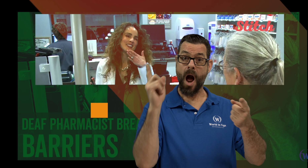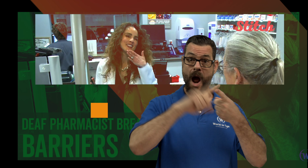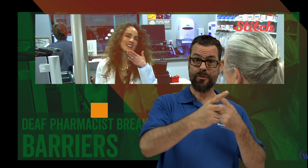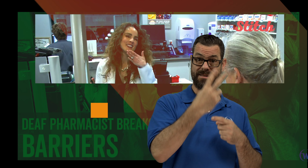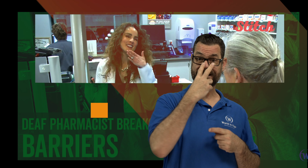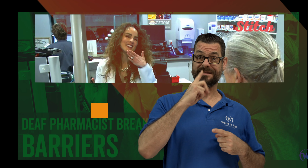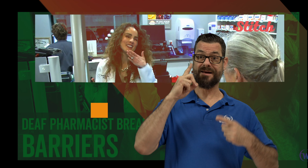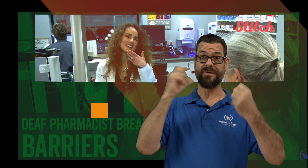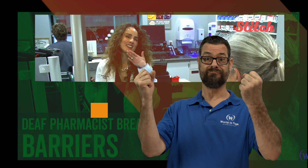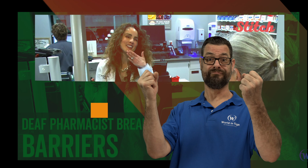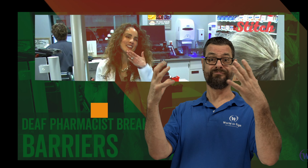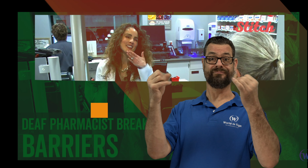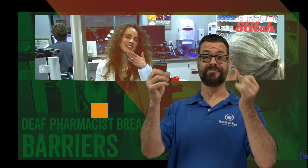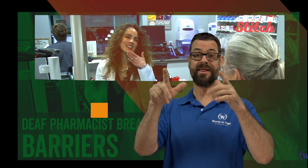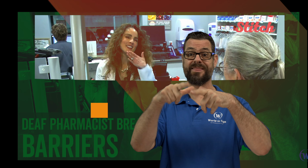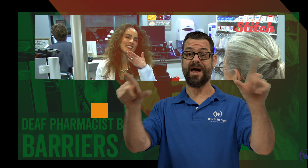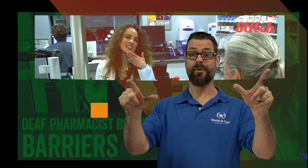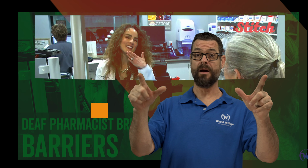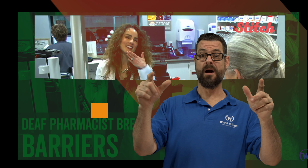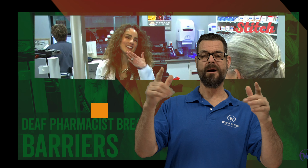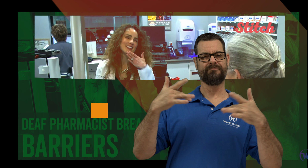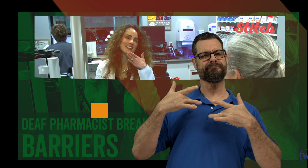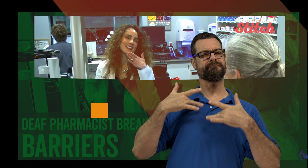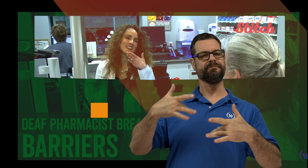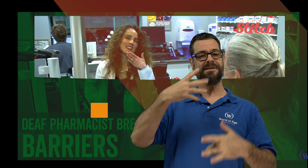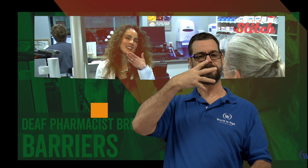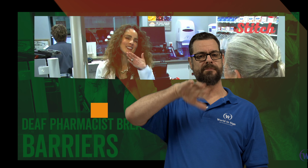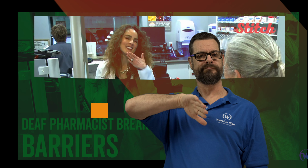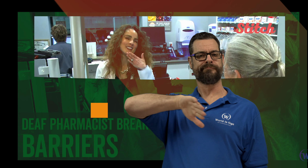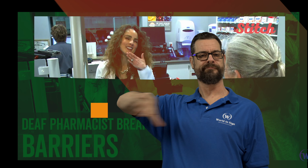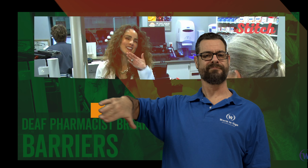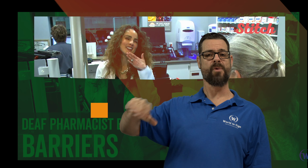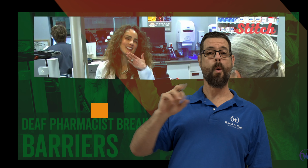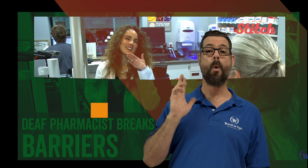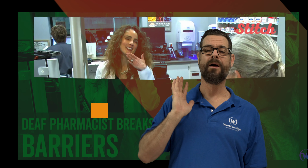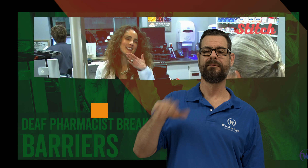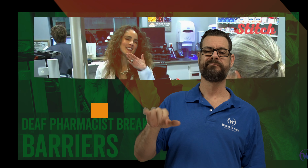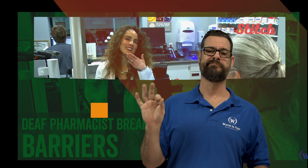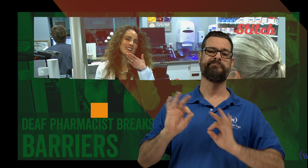for example, a person approaches a deaf person and realizes they're using sign language